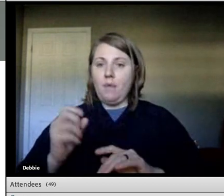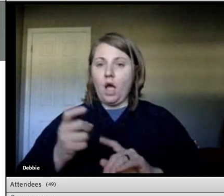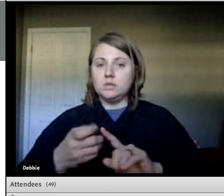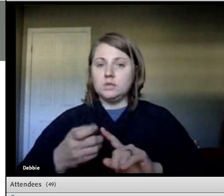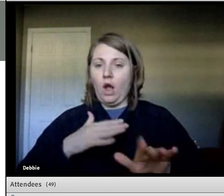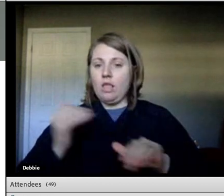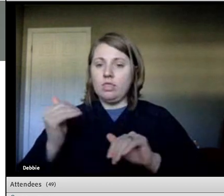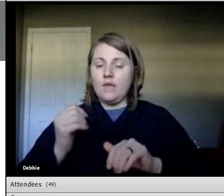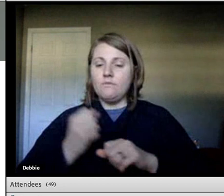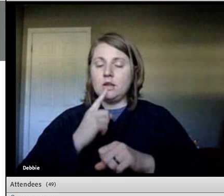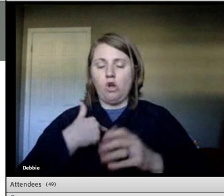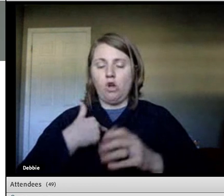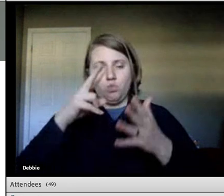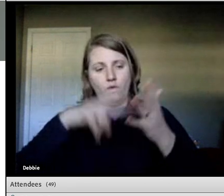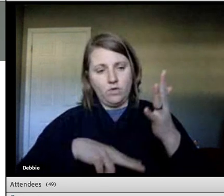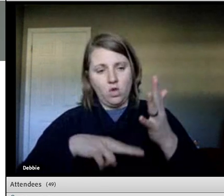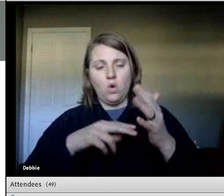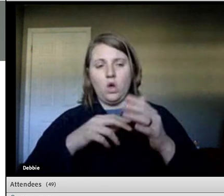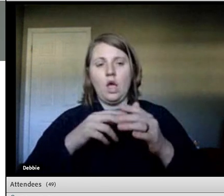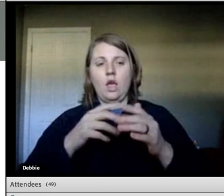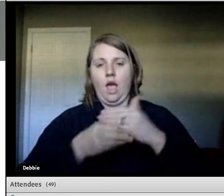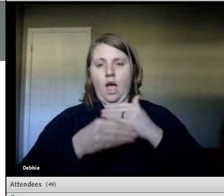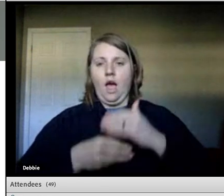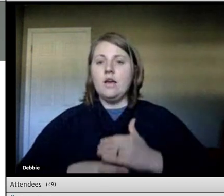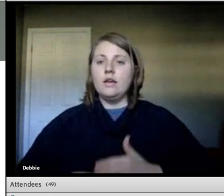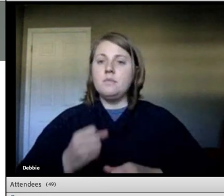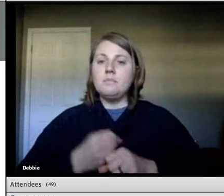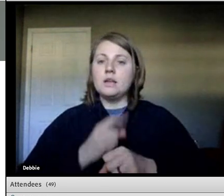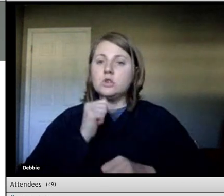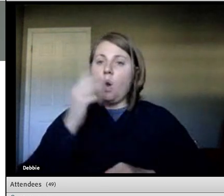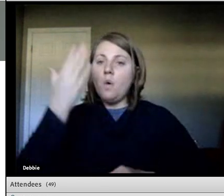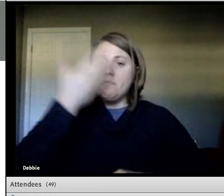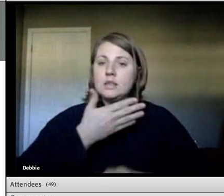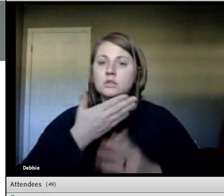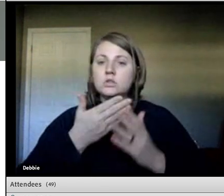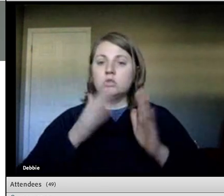but I'm seeing LibreOffice, Thunderbird, incompetech